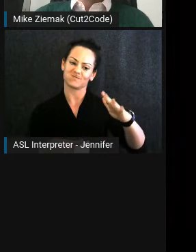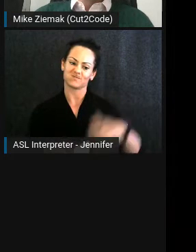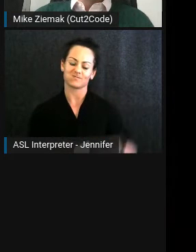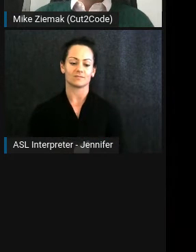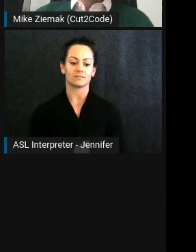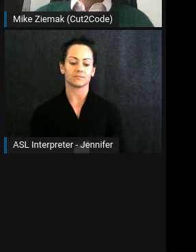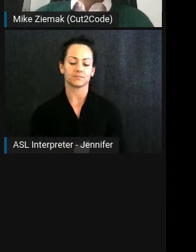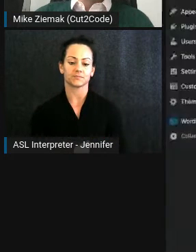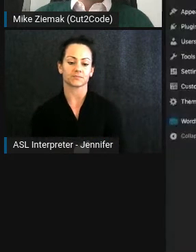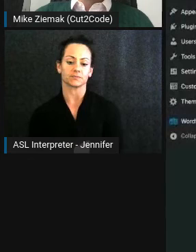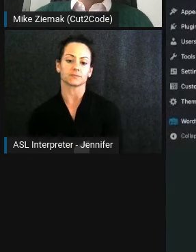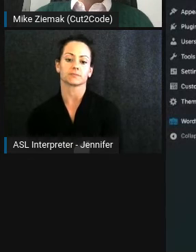That's deactivate the plugin.